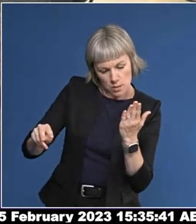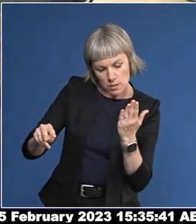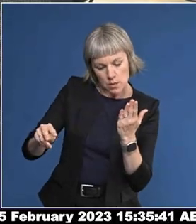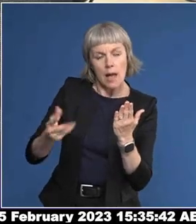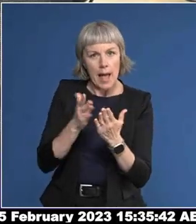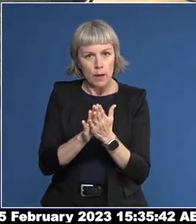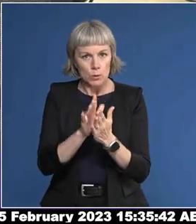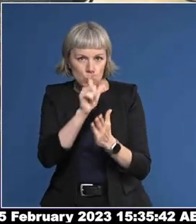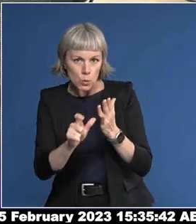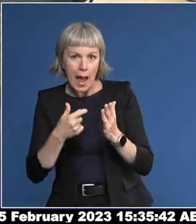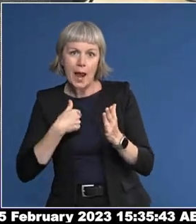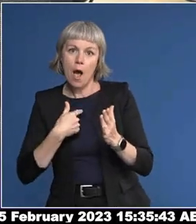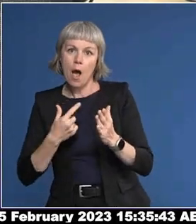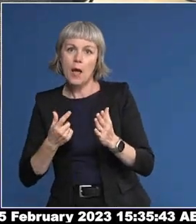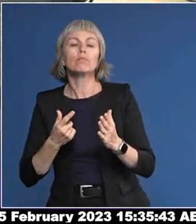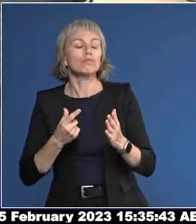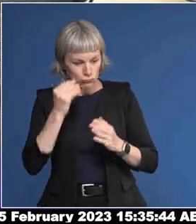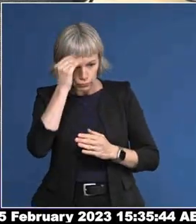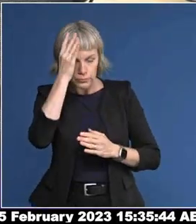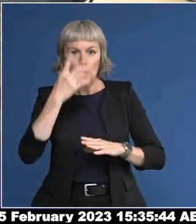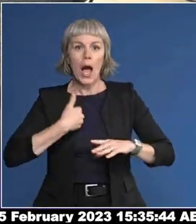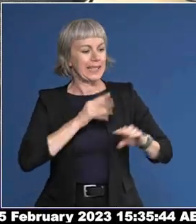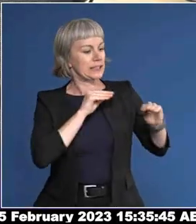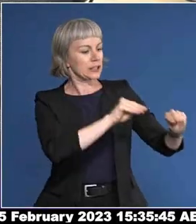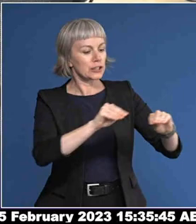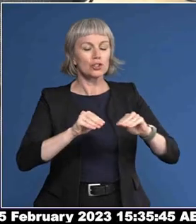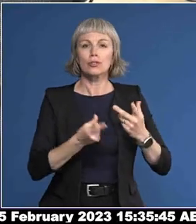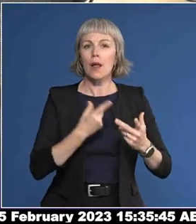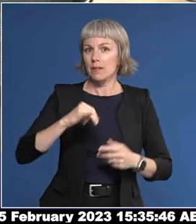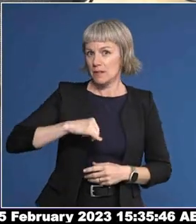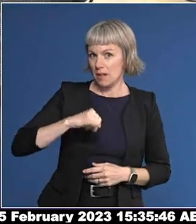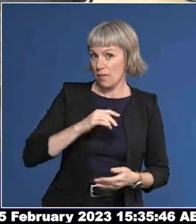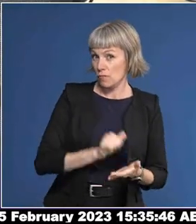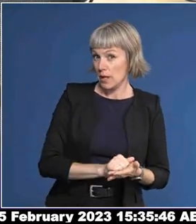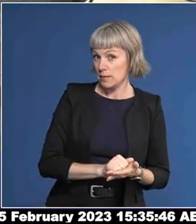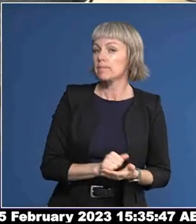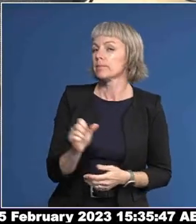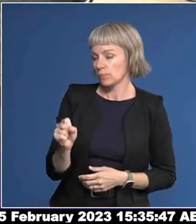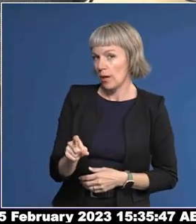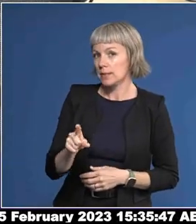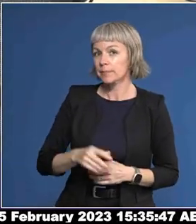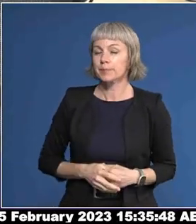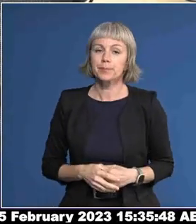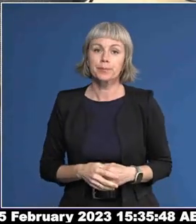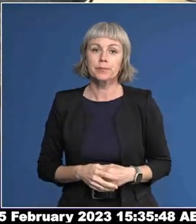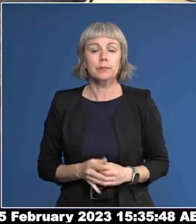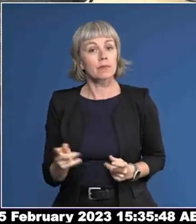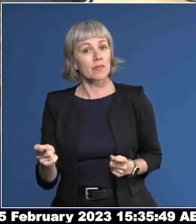Is that - have I understood that correctly? That's right, yes. And the facilitator - the presentation and facilitator guide takes 15